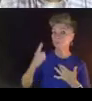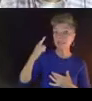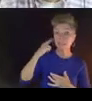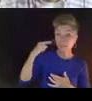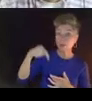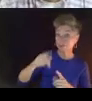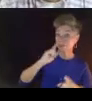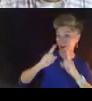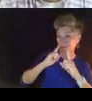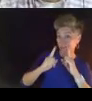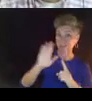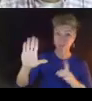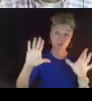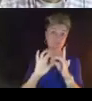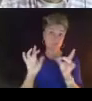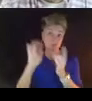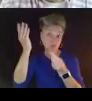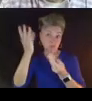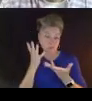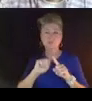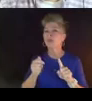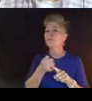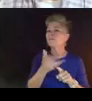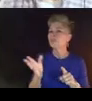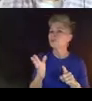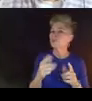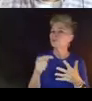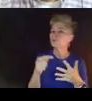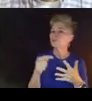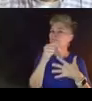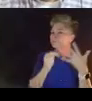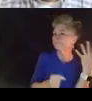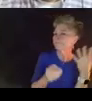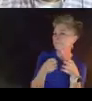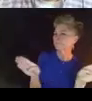But let me get started with a couple of housekeeping items, which many of you have heard already,